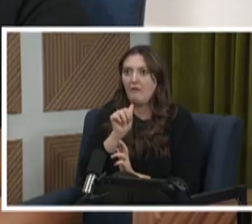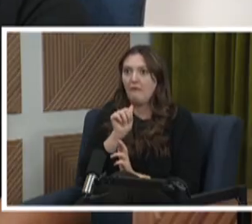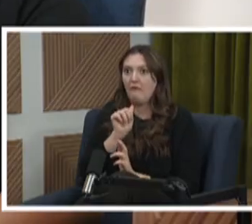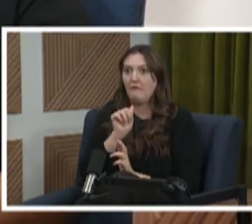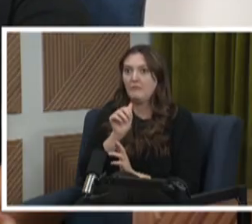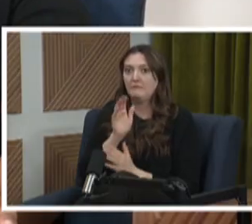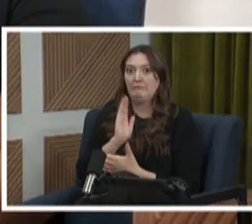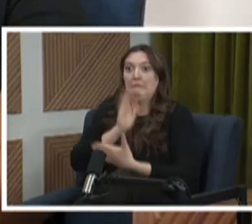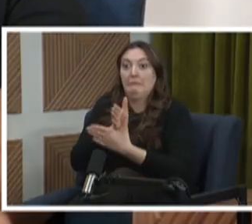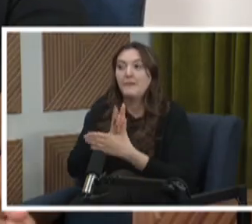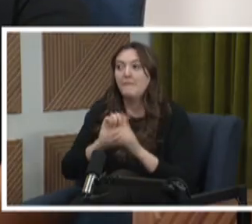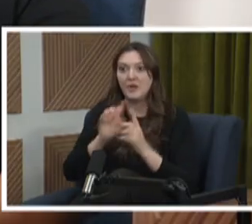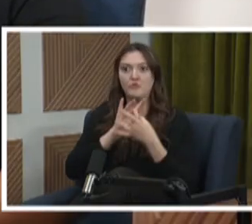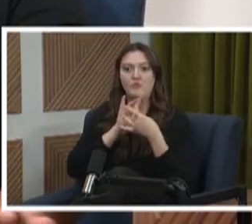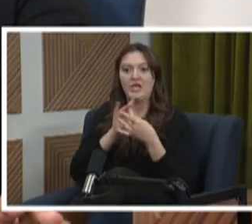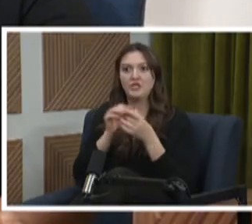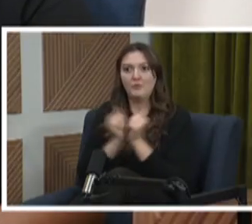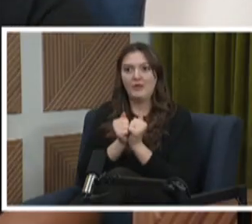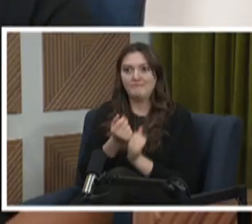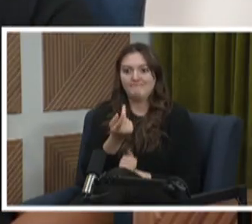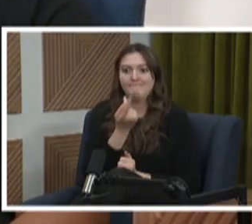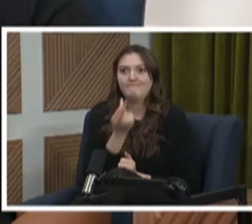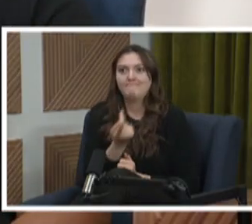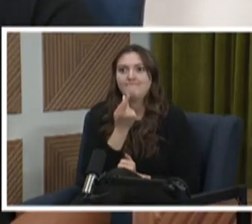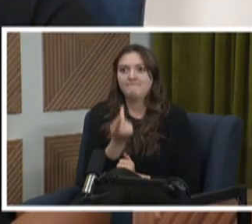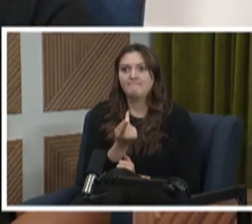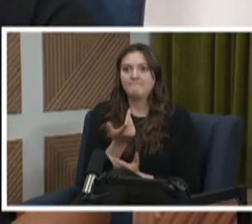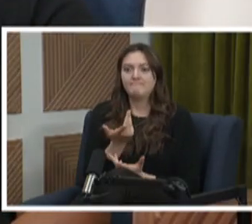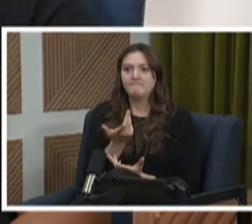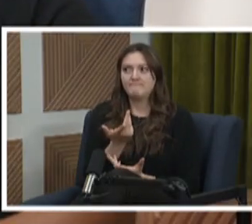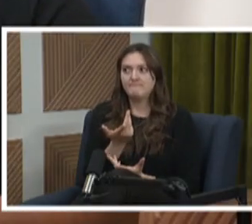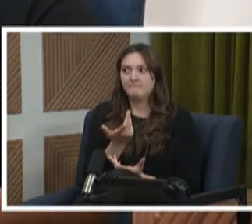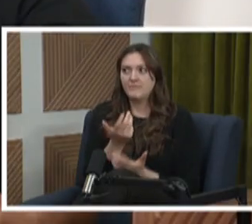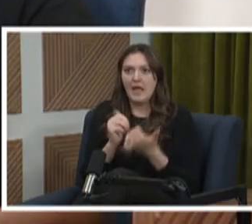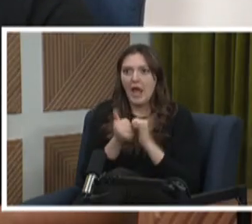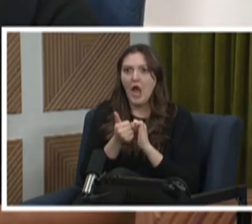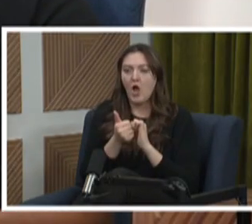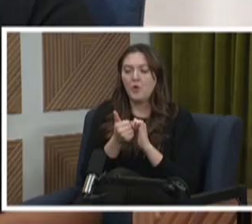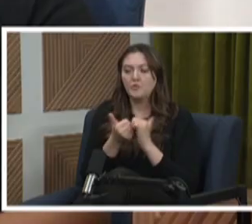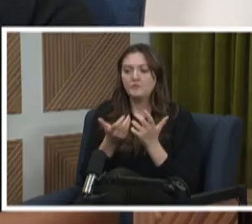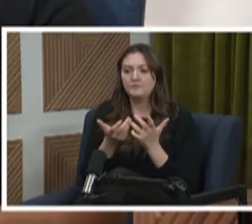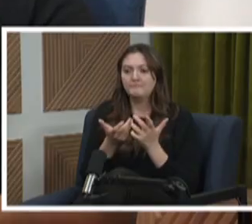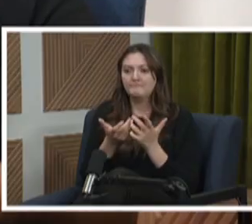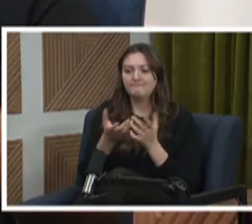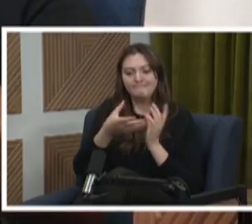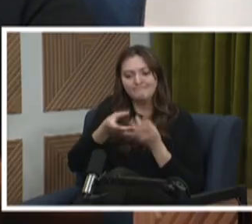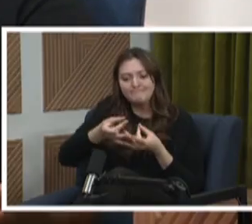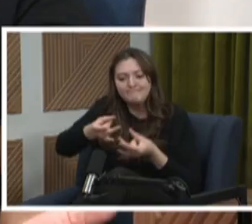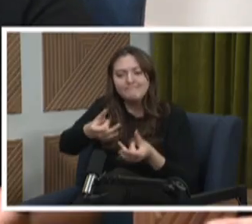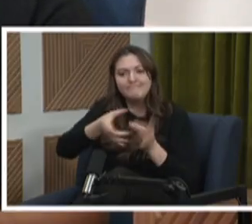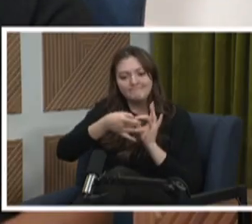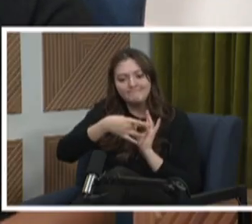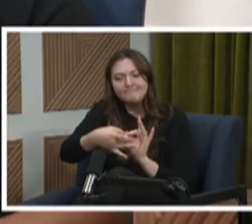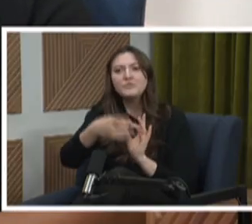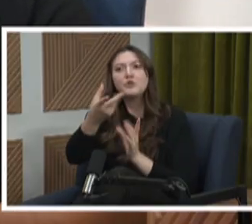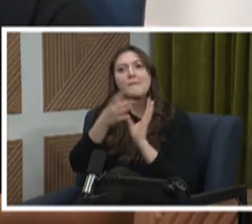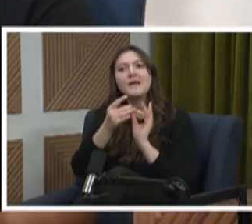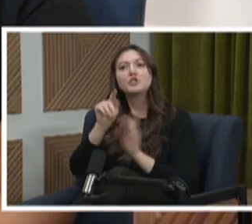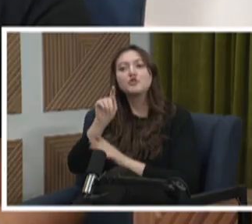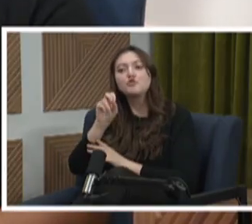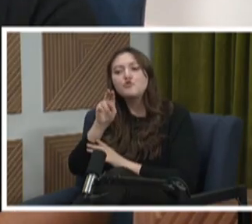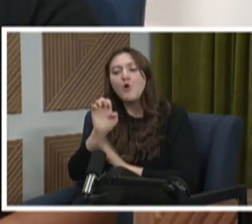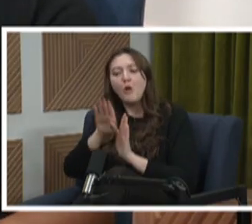But the relationship between you guys, as far as how the synergy, as you guys mentioned, the tone, the infliction, things of that nature.